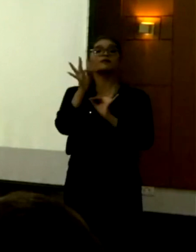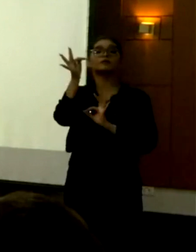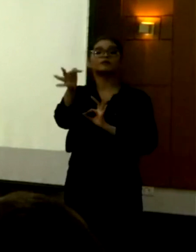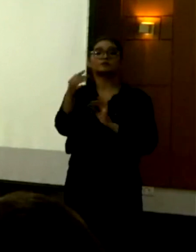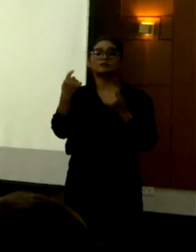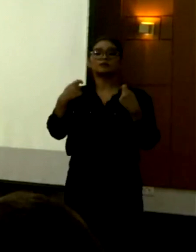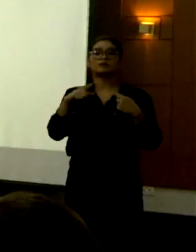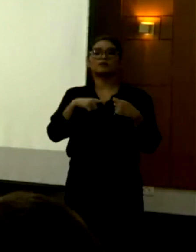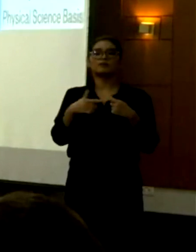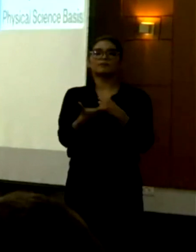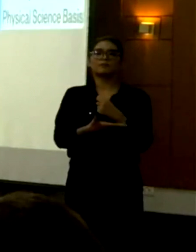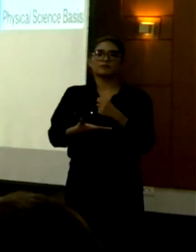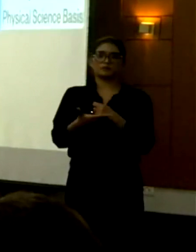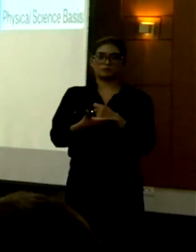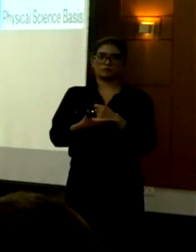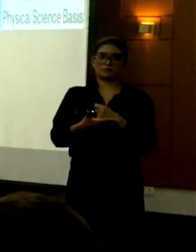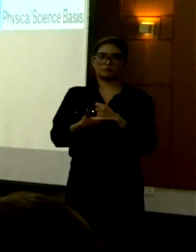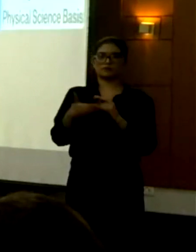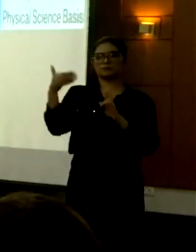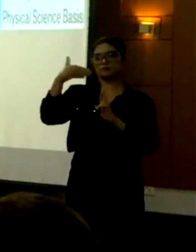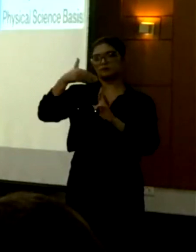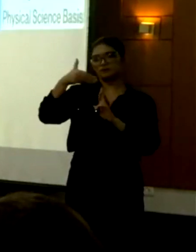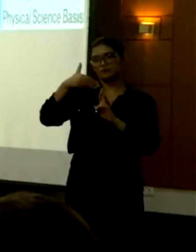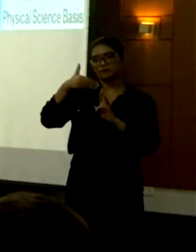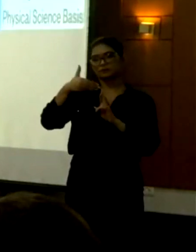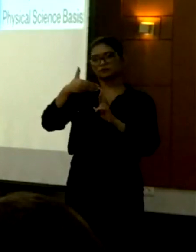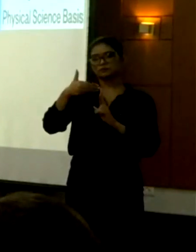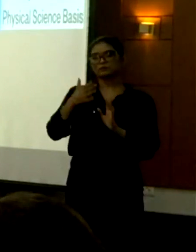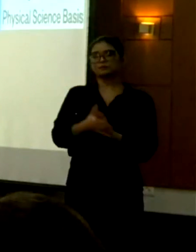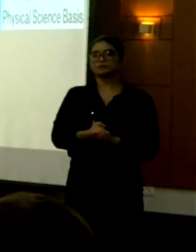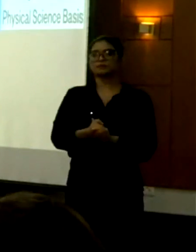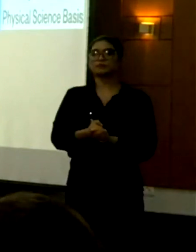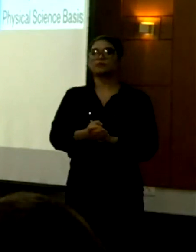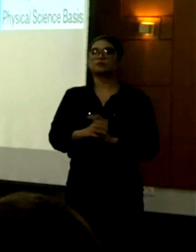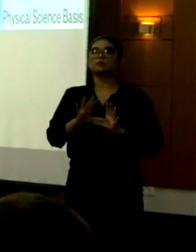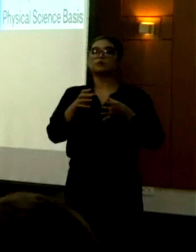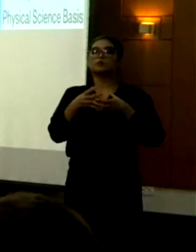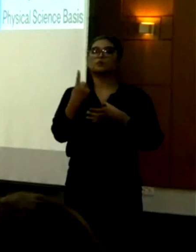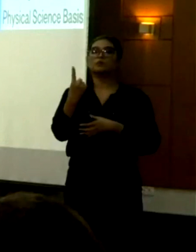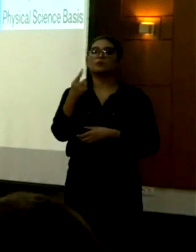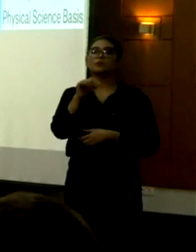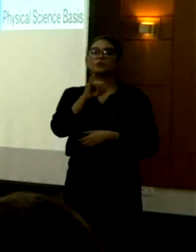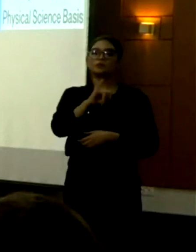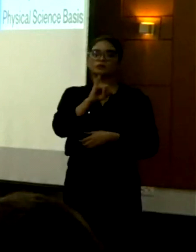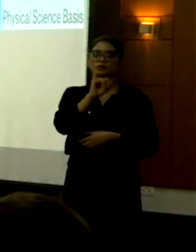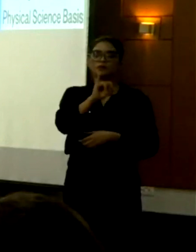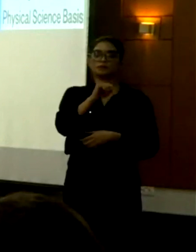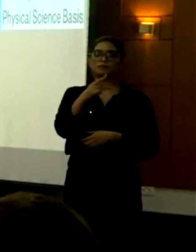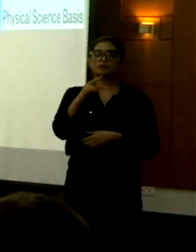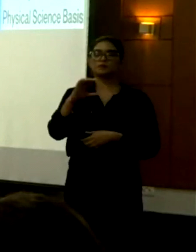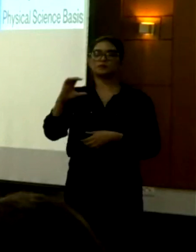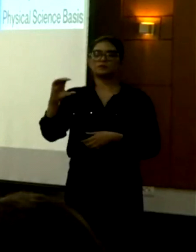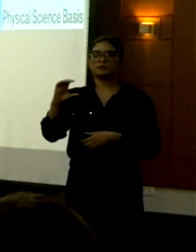so it's no surprise that group one of the PCC , which is the group that deals with the scientific basis,